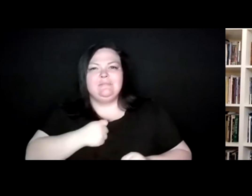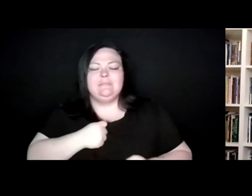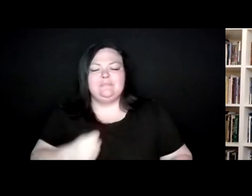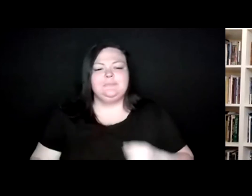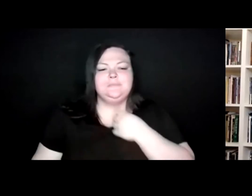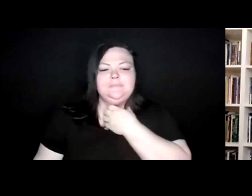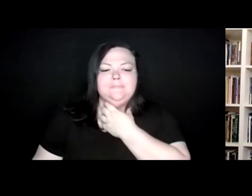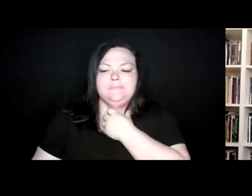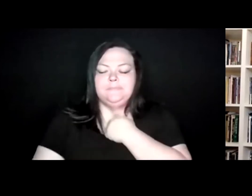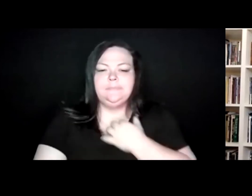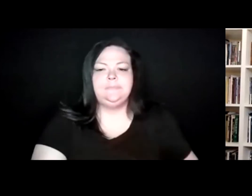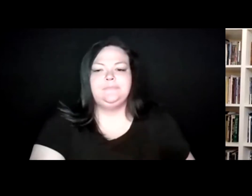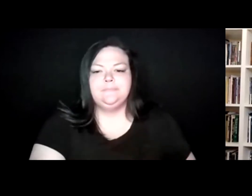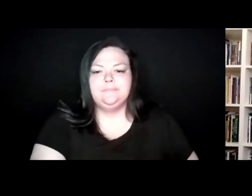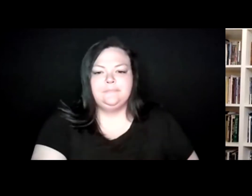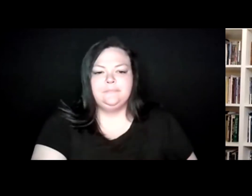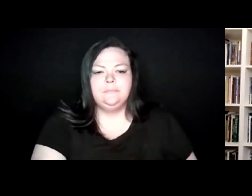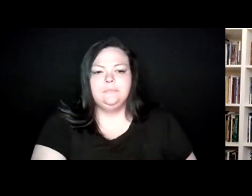Um, "Aquanauts"